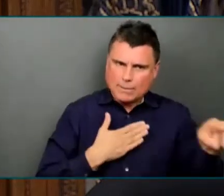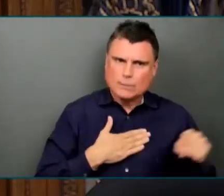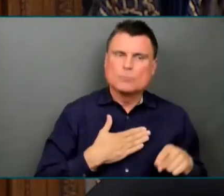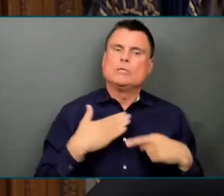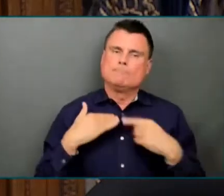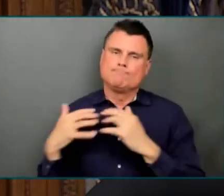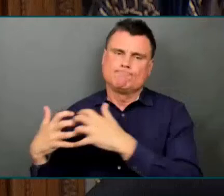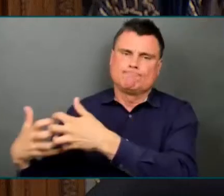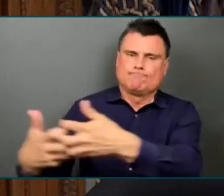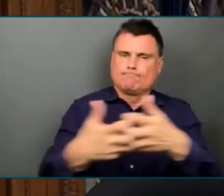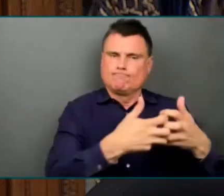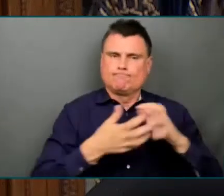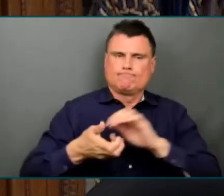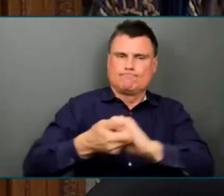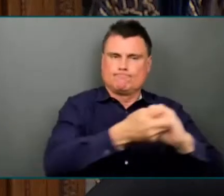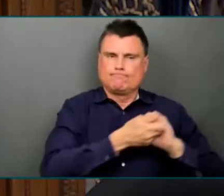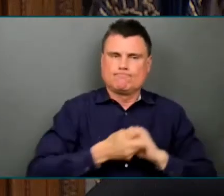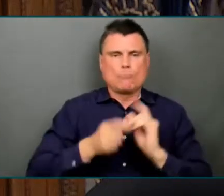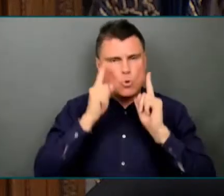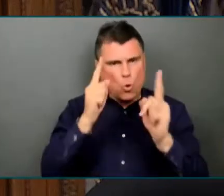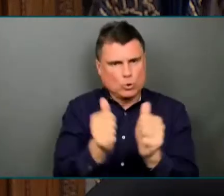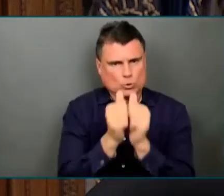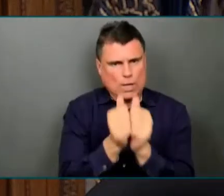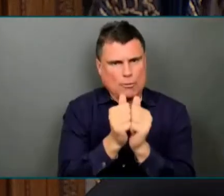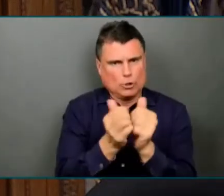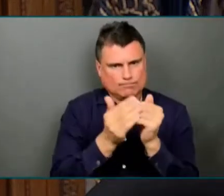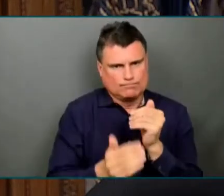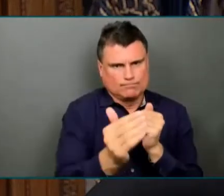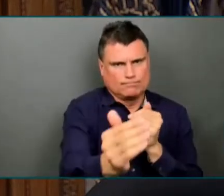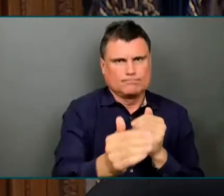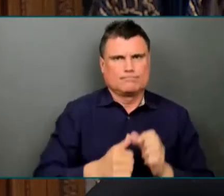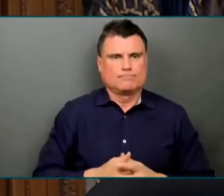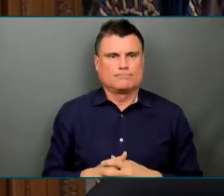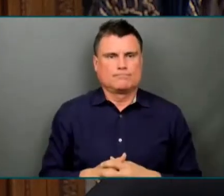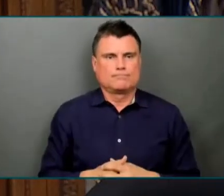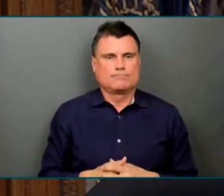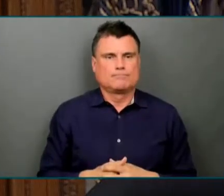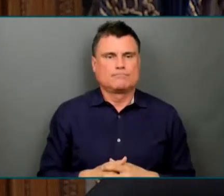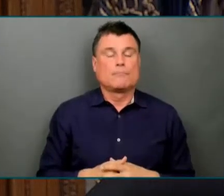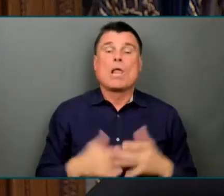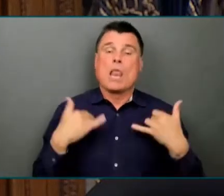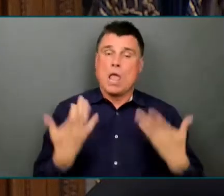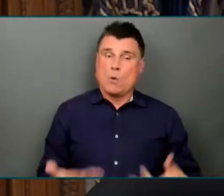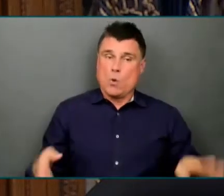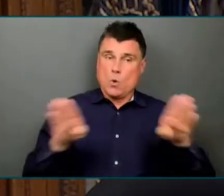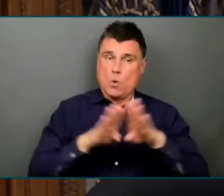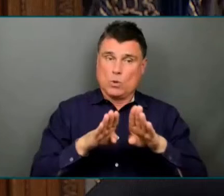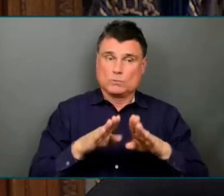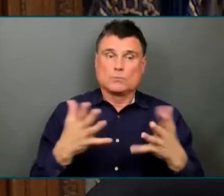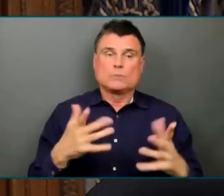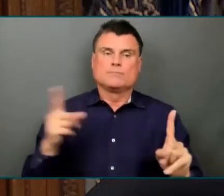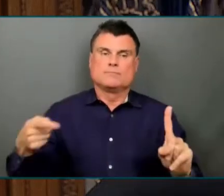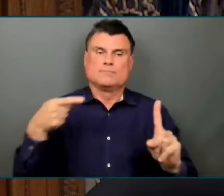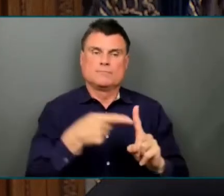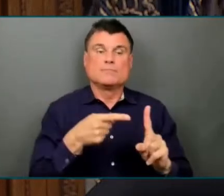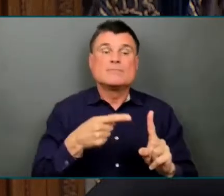In conclusion, I just want to circle back to an earlier statistic I shared regarding the prevalence of disability in our province.